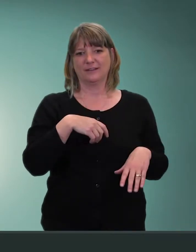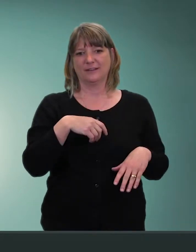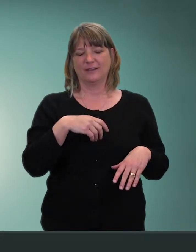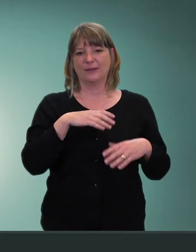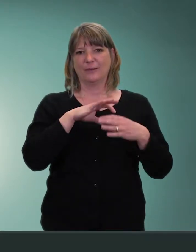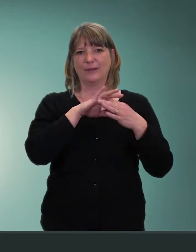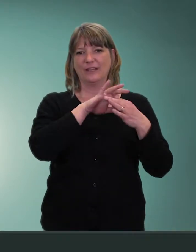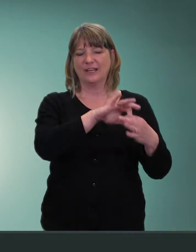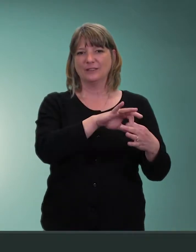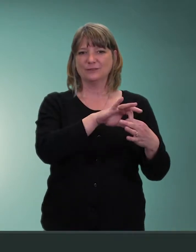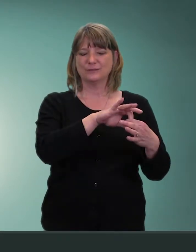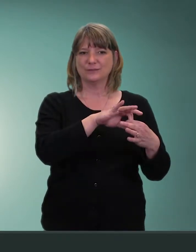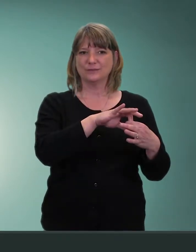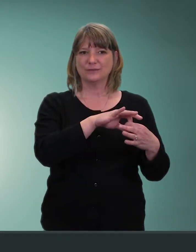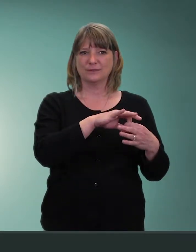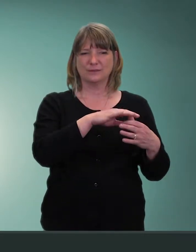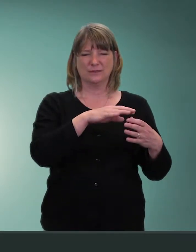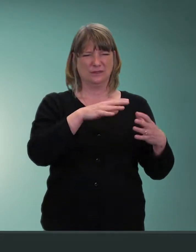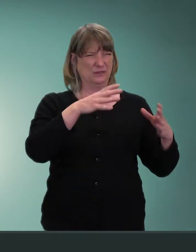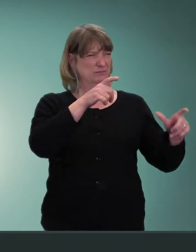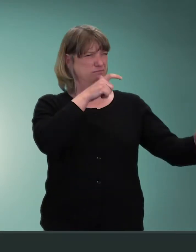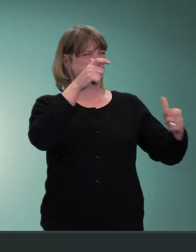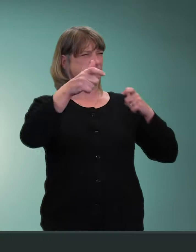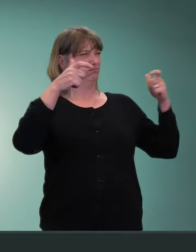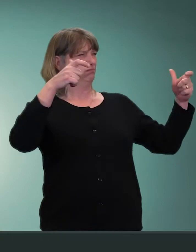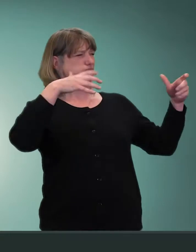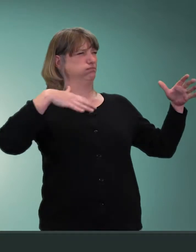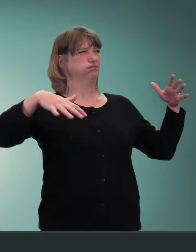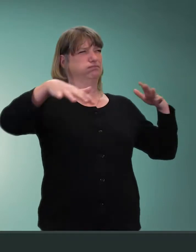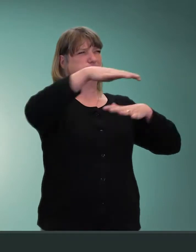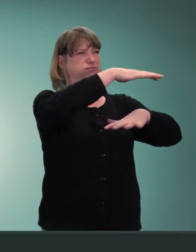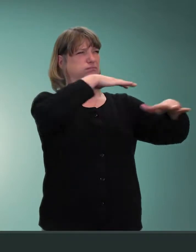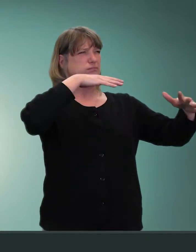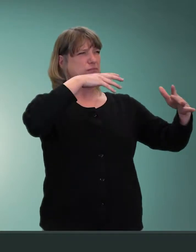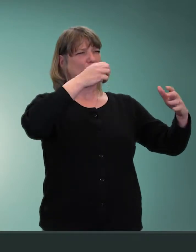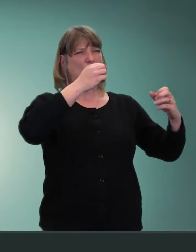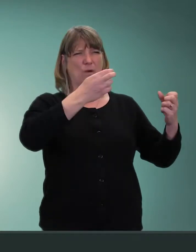and especially with a big surrounding or a lot of people